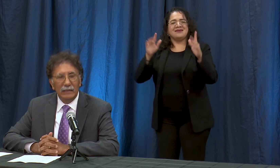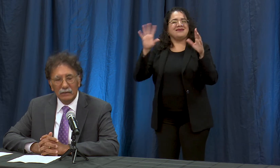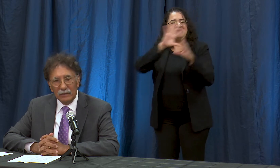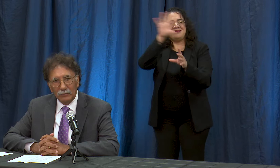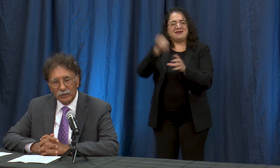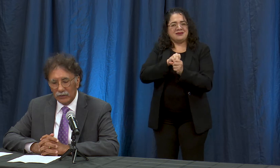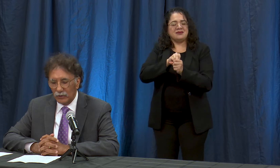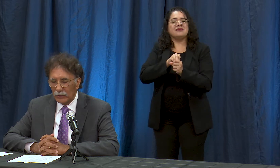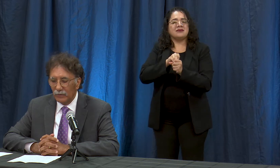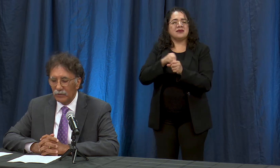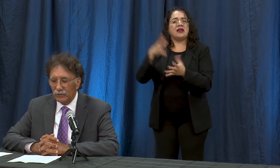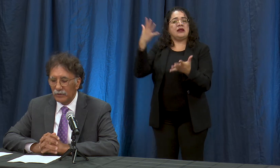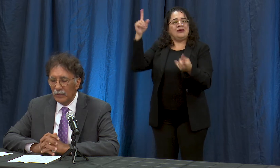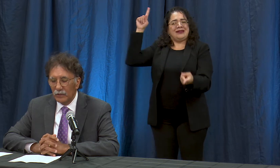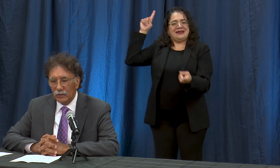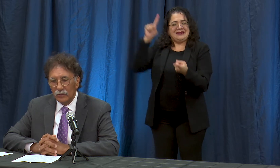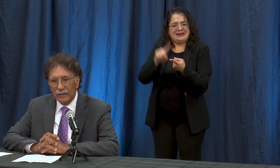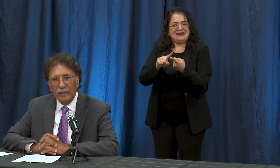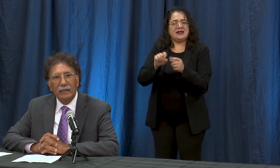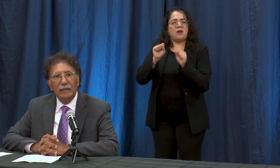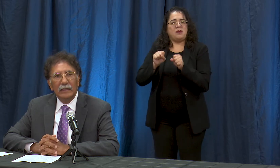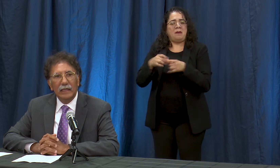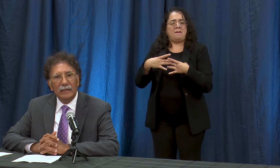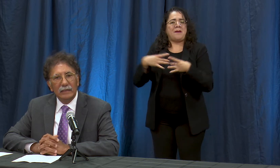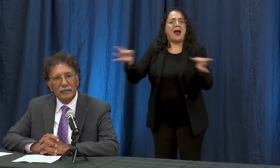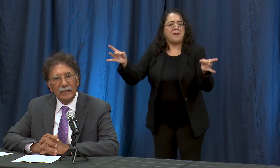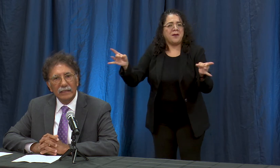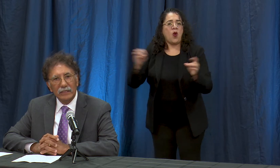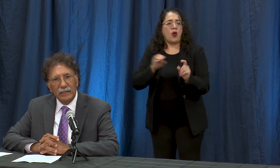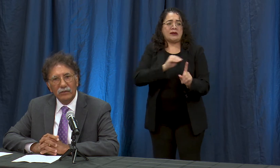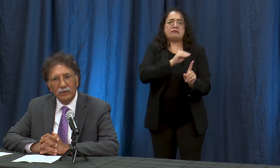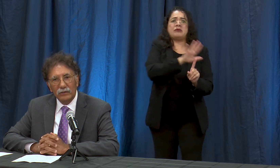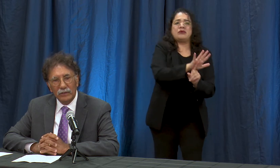the potential exposures so again I'd like to thank the stakeholders who are